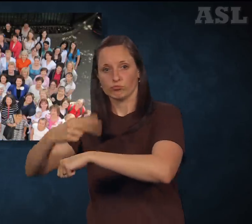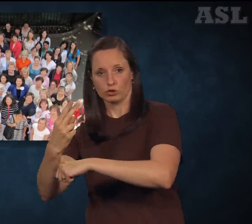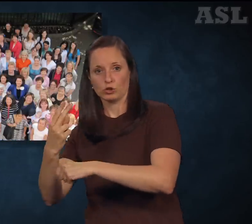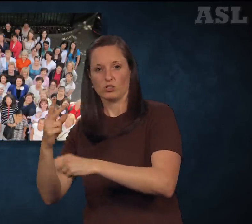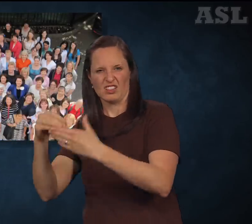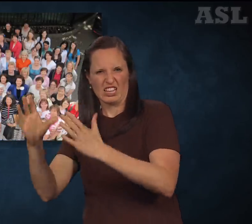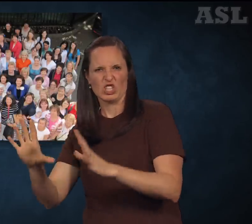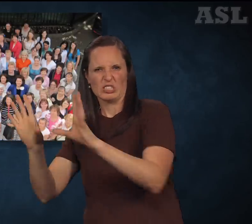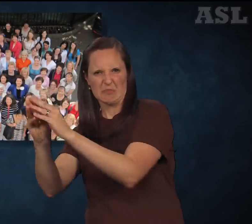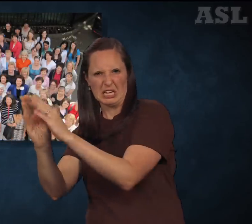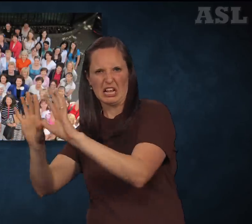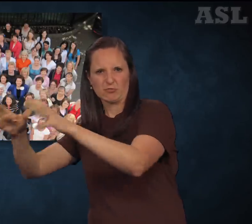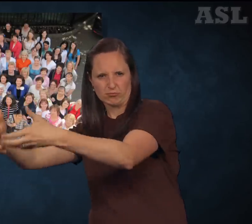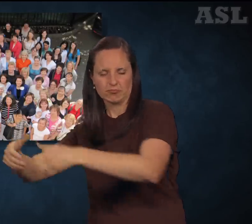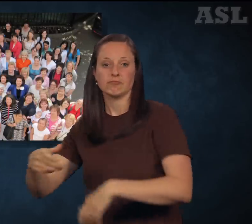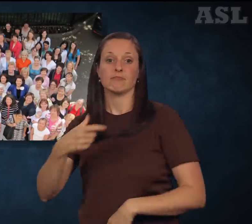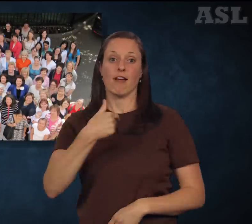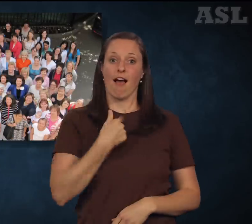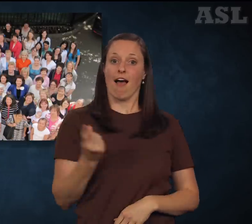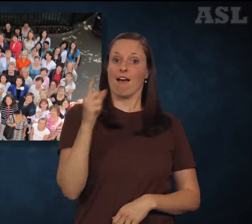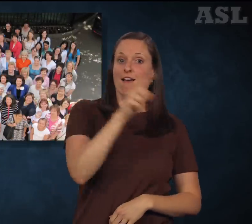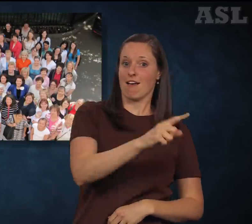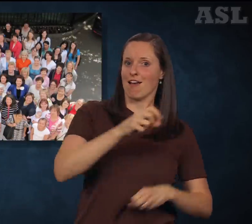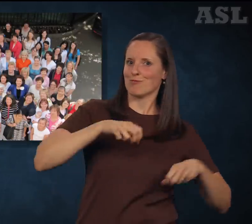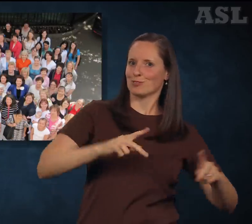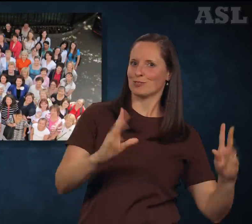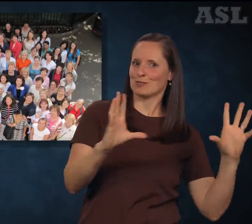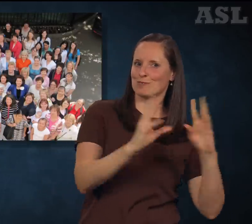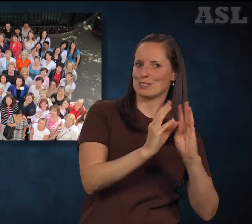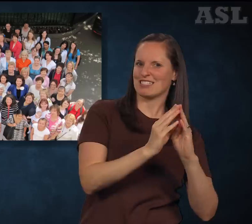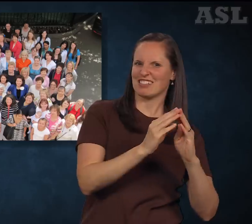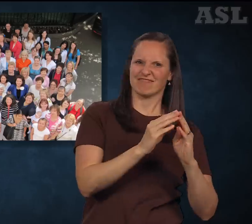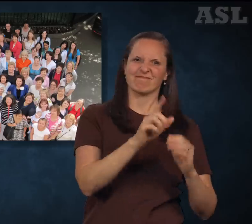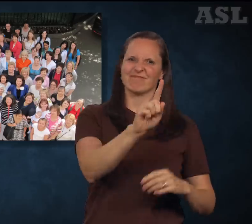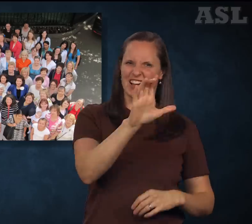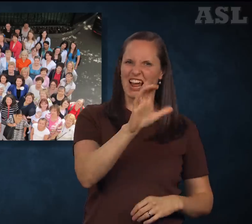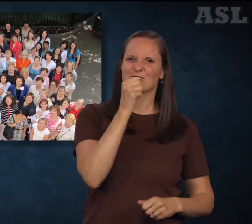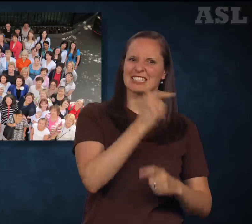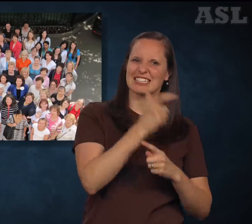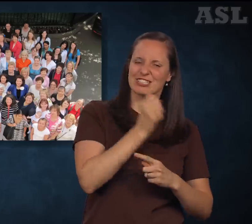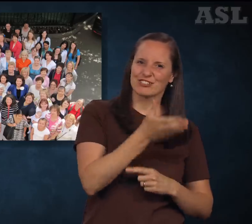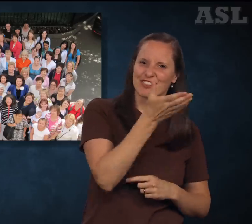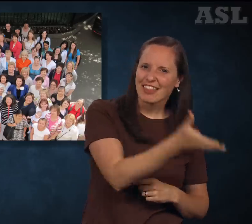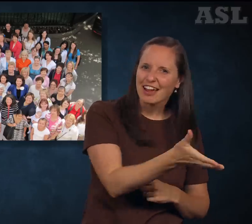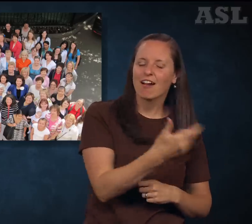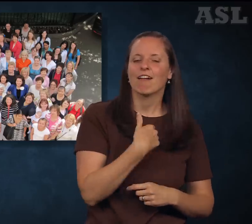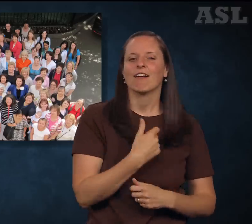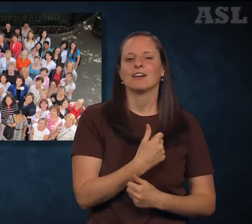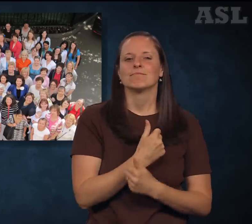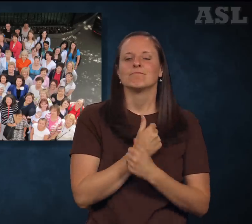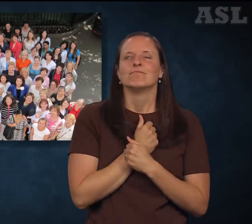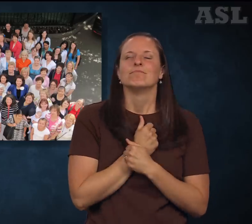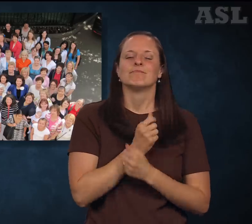WHILE PRESIDENT NELSON MET WITH PRIESTHOOD